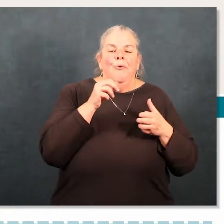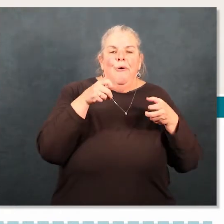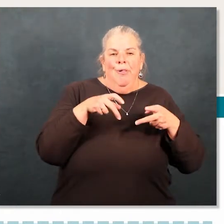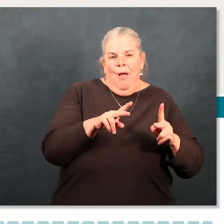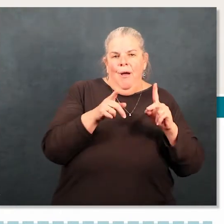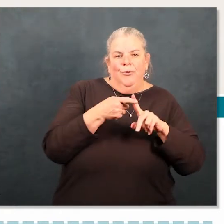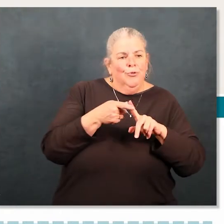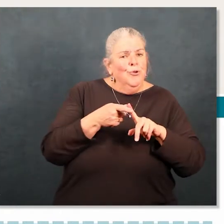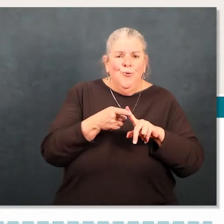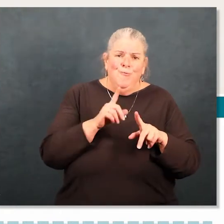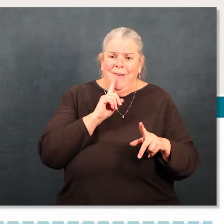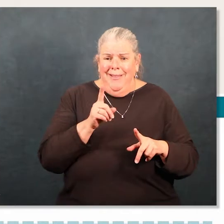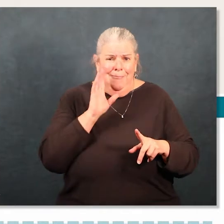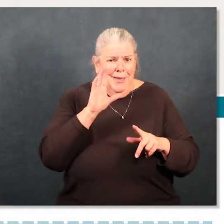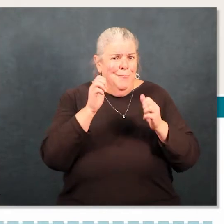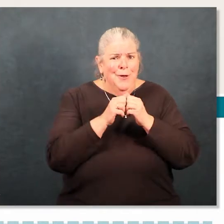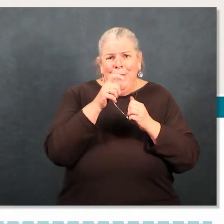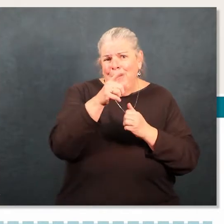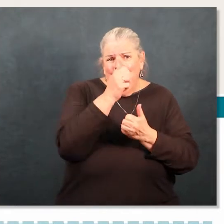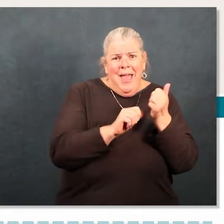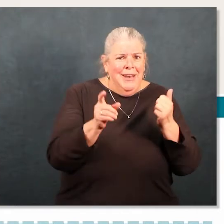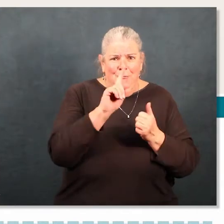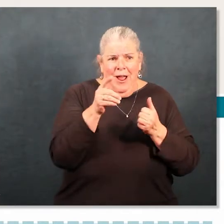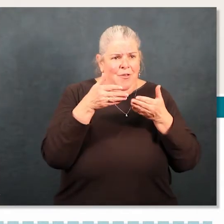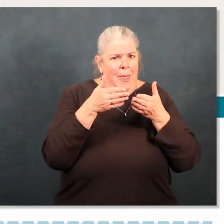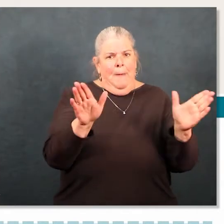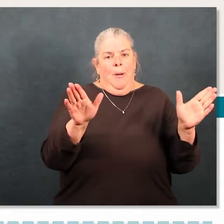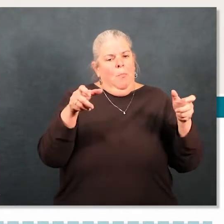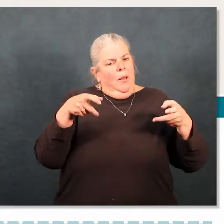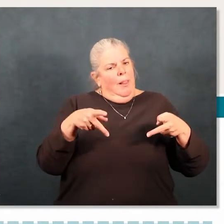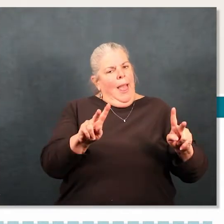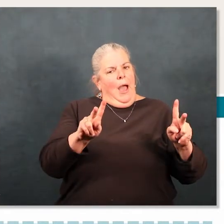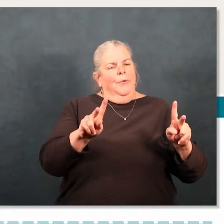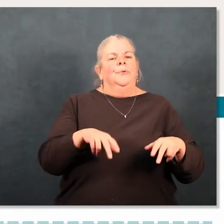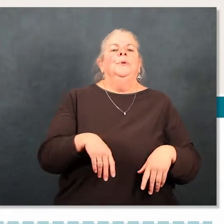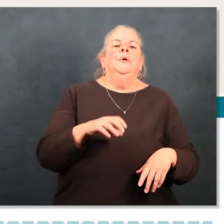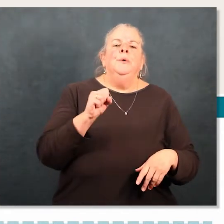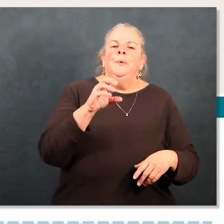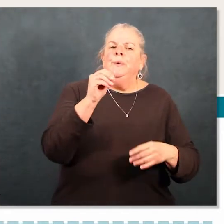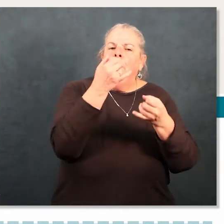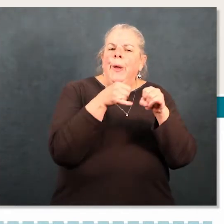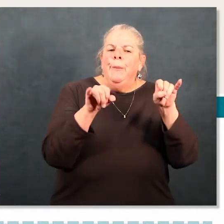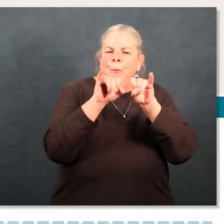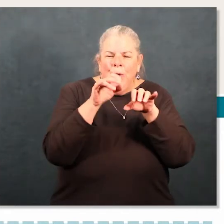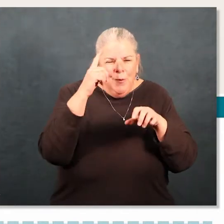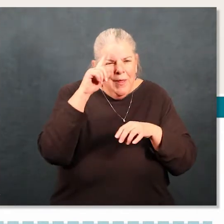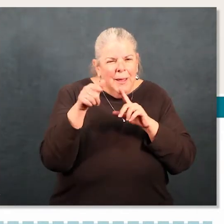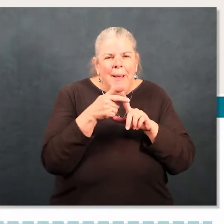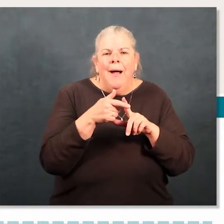pretty much anywhere that the public is allowed. So think about libraries and restaurants